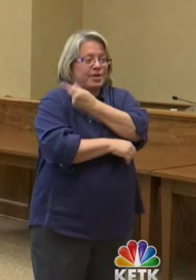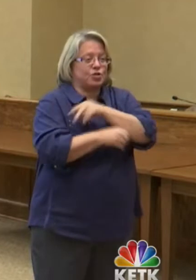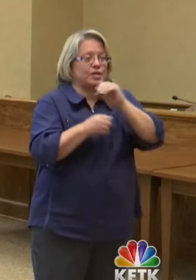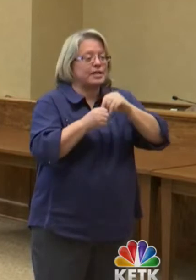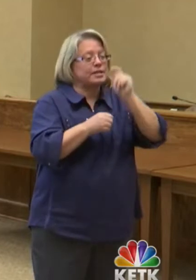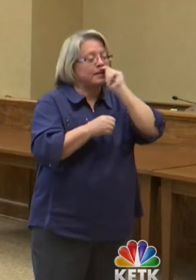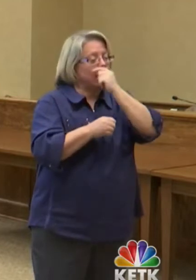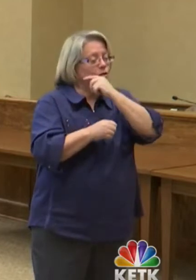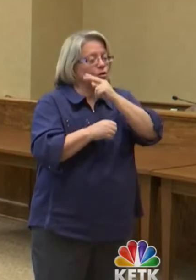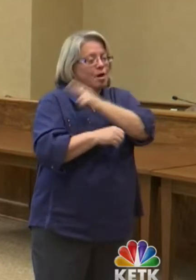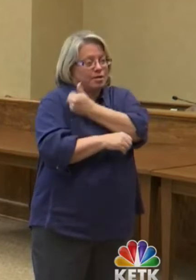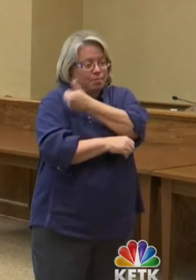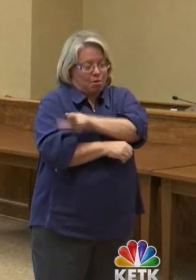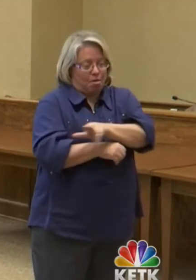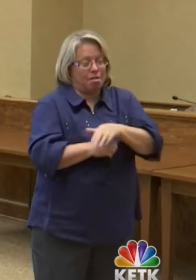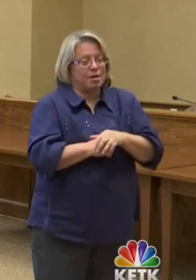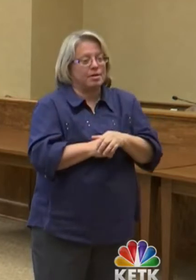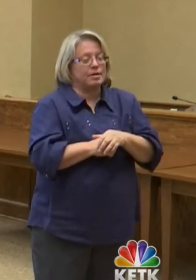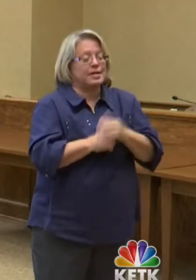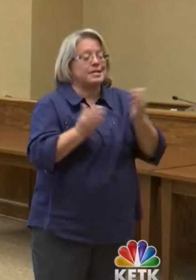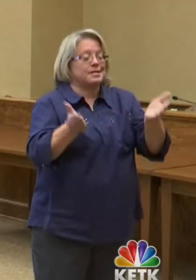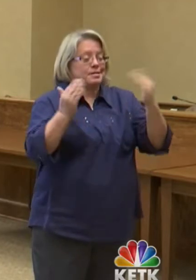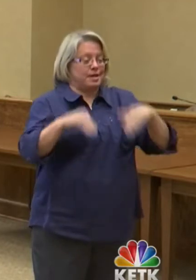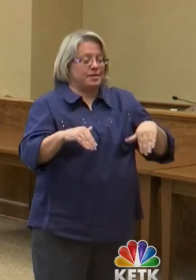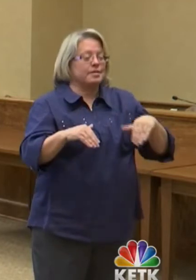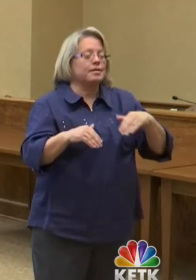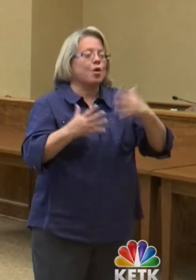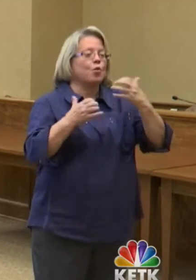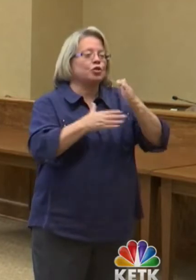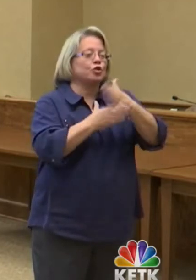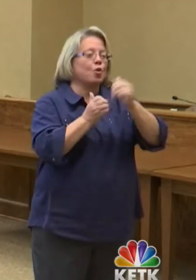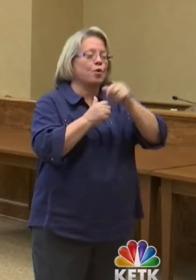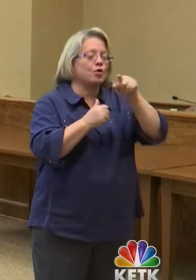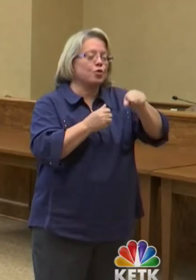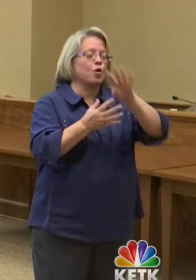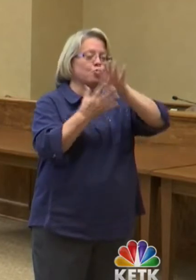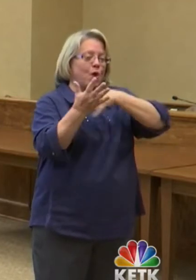WE WILL UPDATE THAT NUMBER TOMORROW WHICH IS FRIDAY.